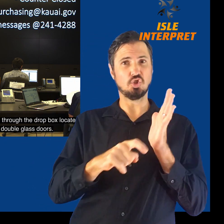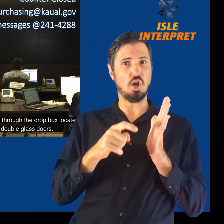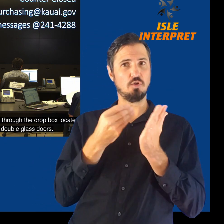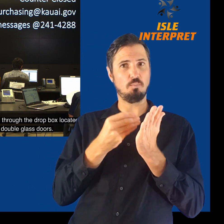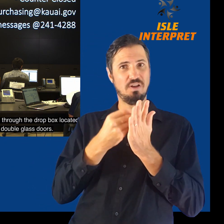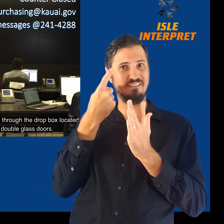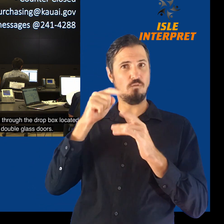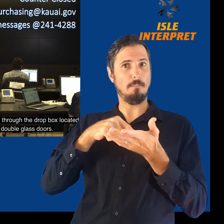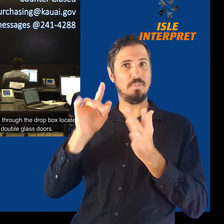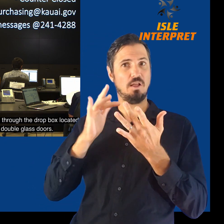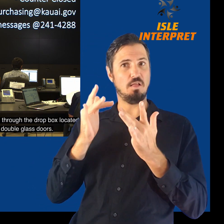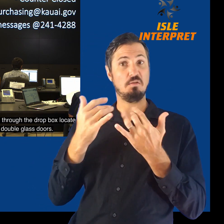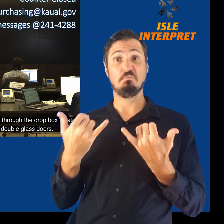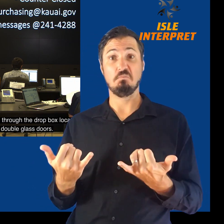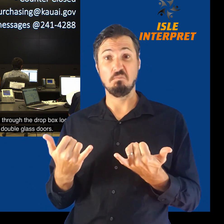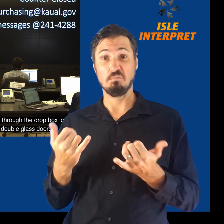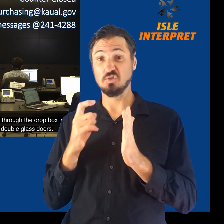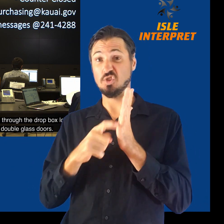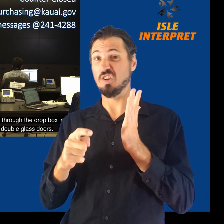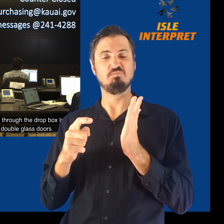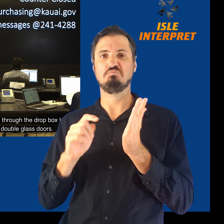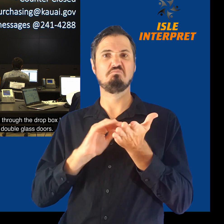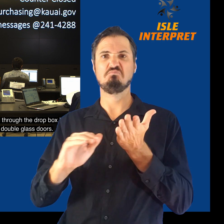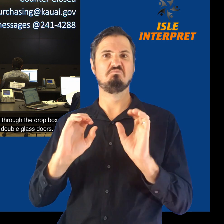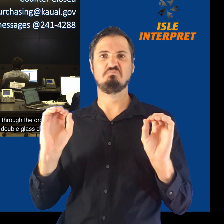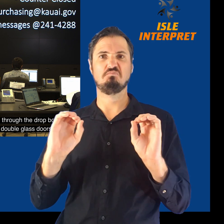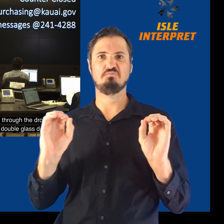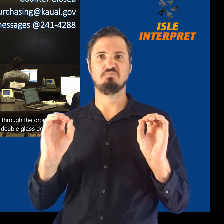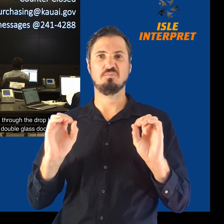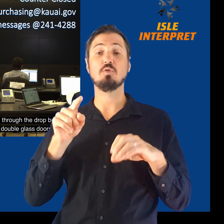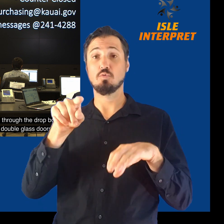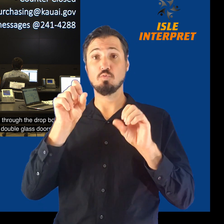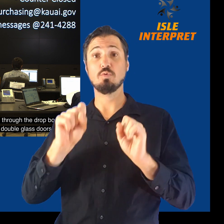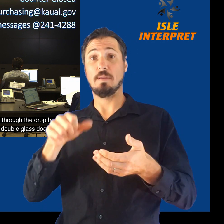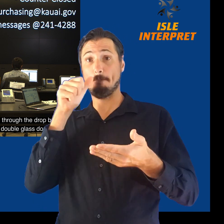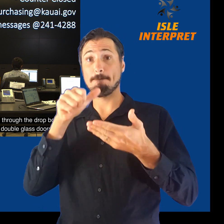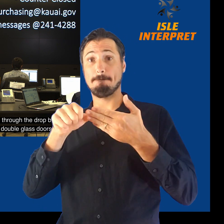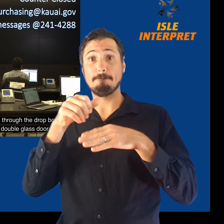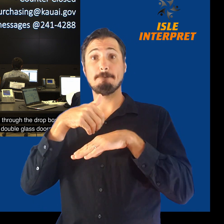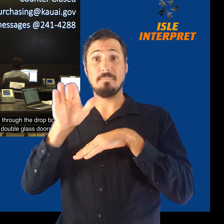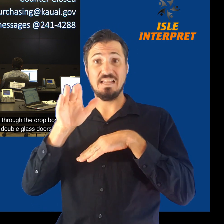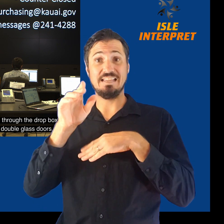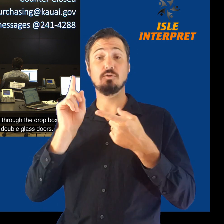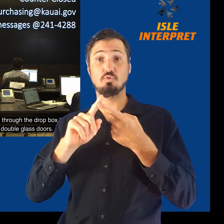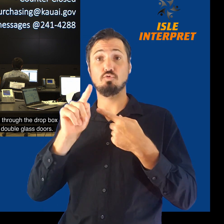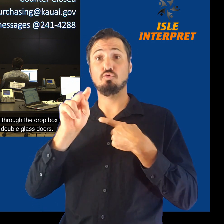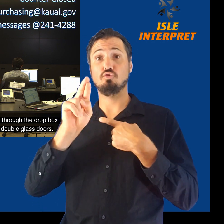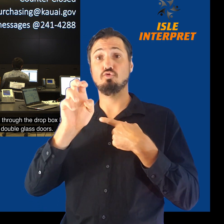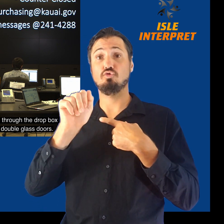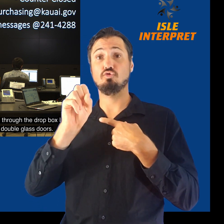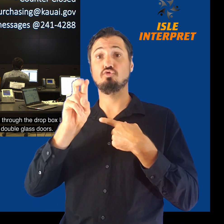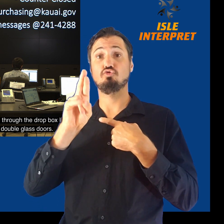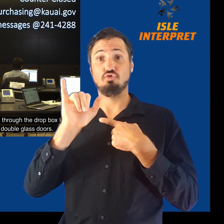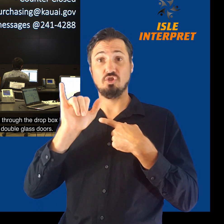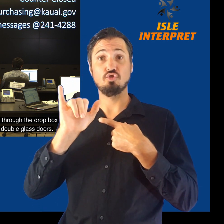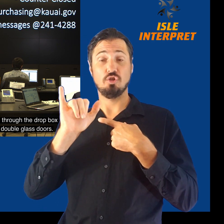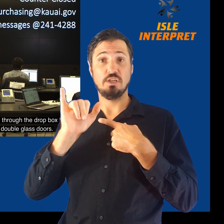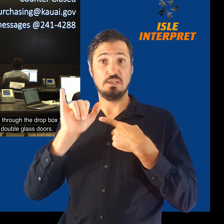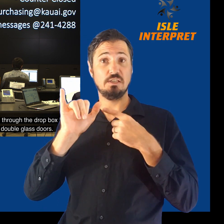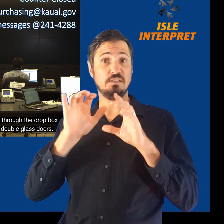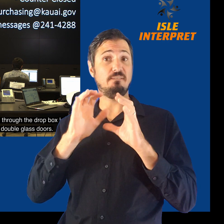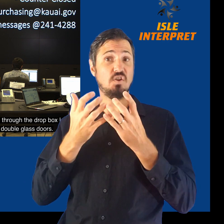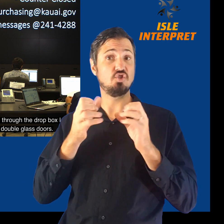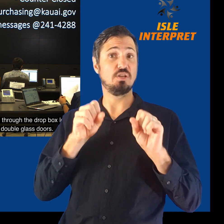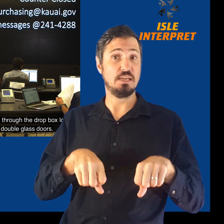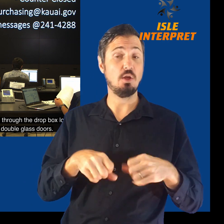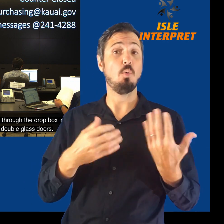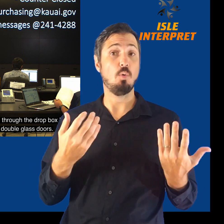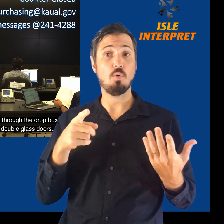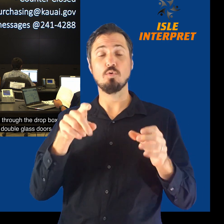Payments may also be mailed to the Treasury Division or submitted through the drop box located outside of the Kapule Building entrance, to the right of the double glass doors.